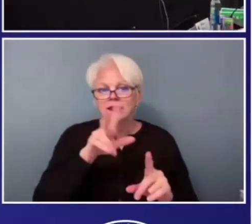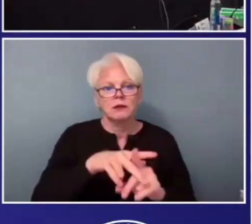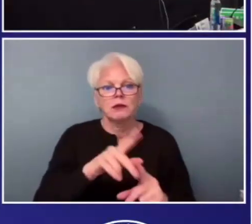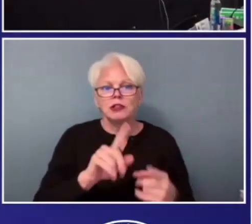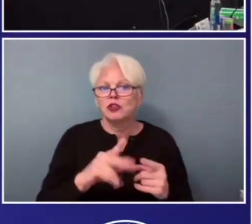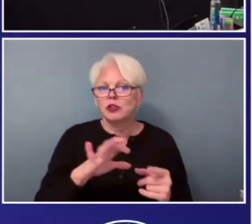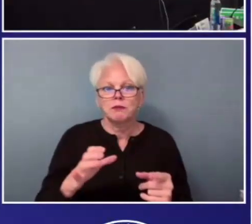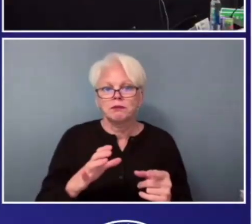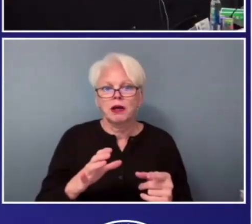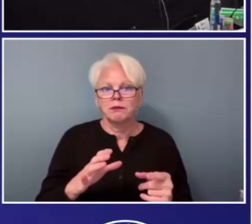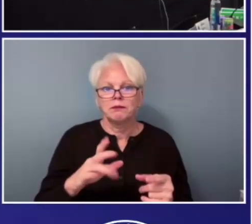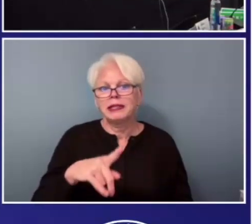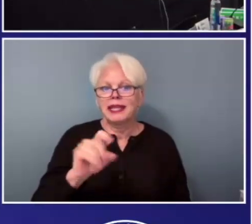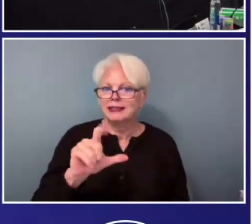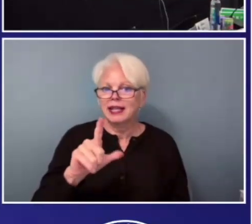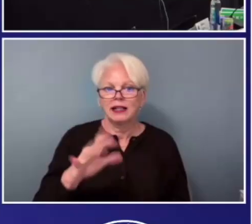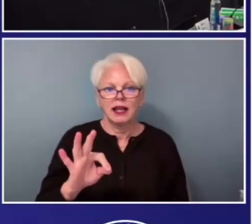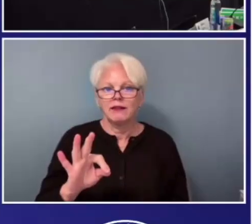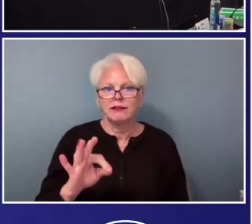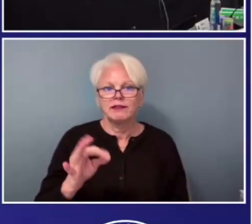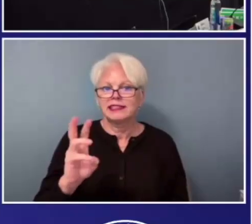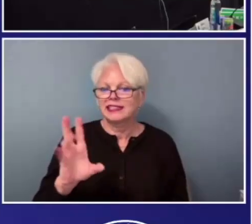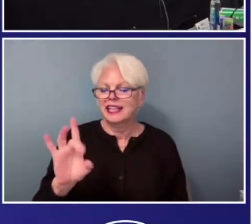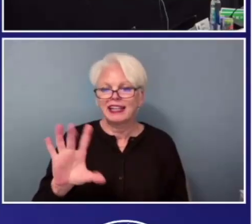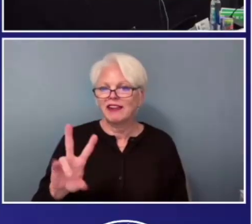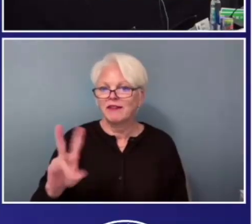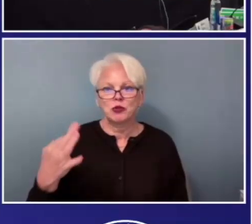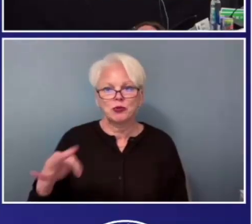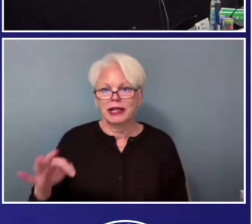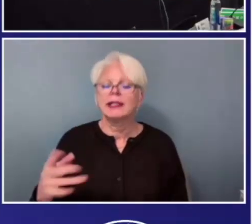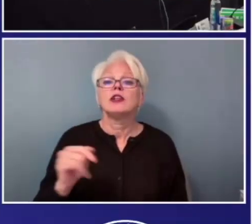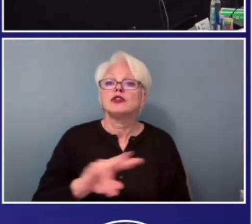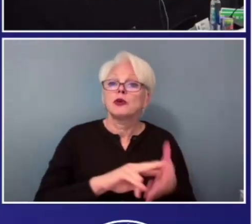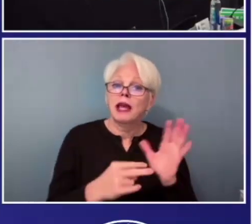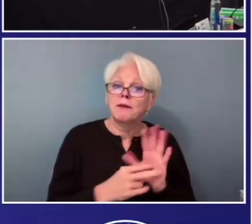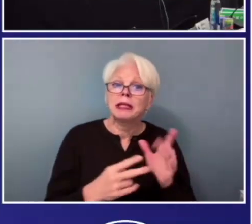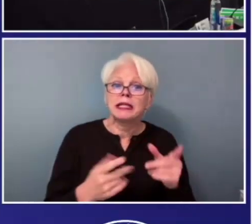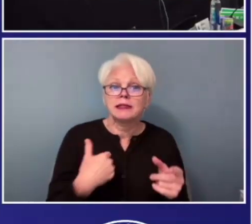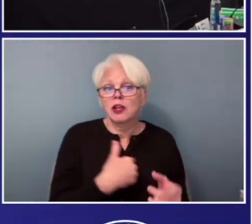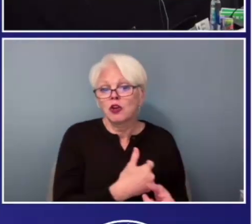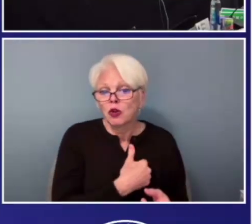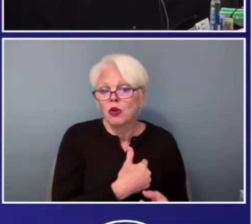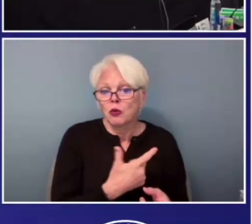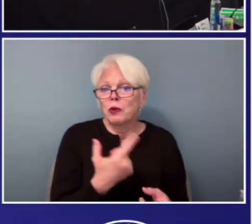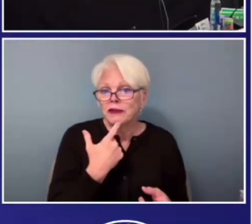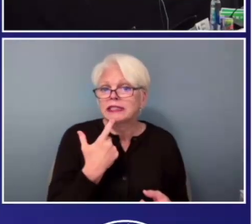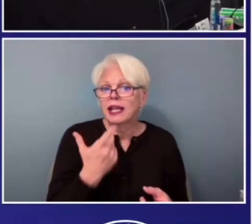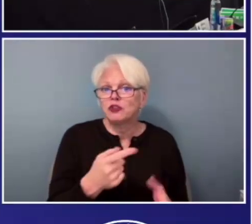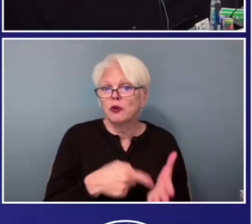Forgiveness program under 685.219. So what this means is, hey, we've said, you know, your payments have to be on time.